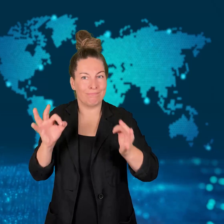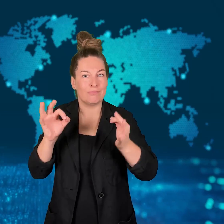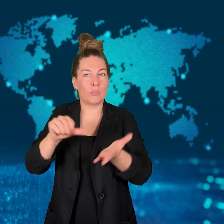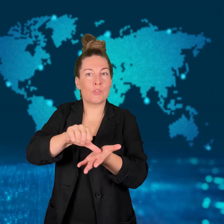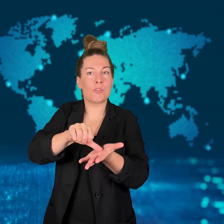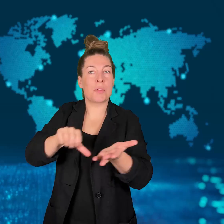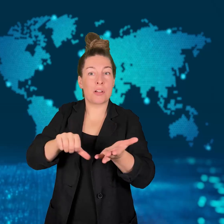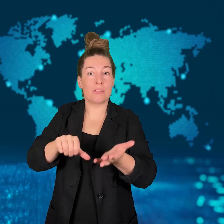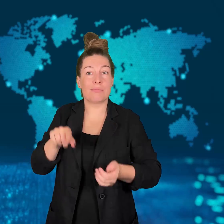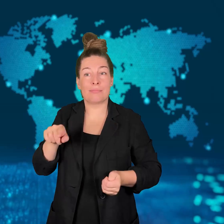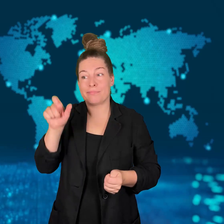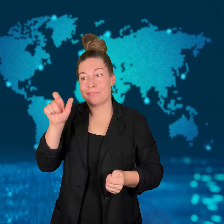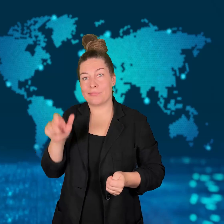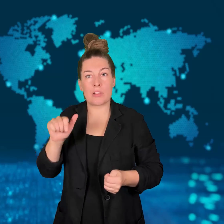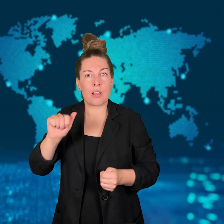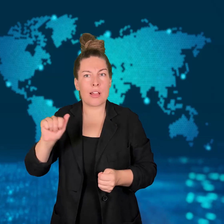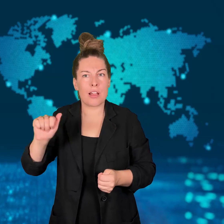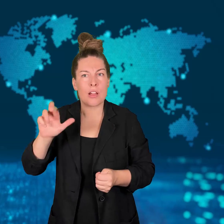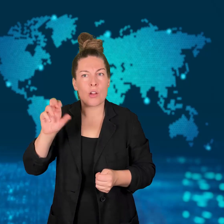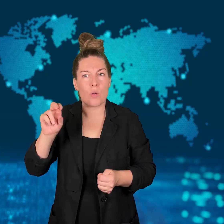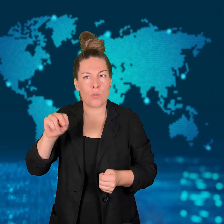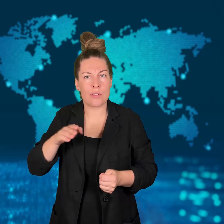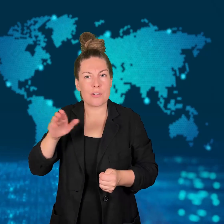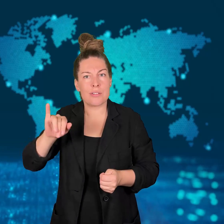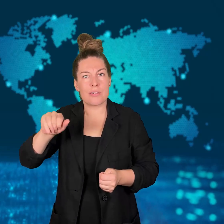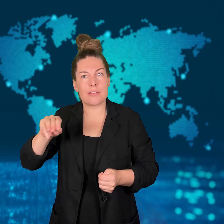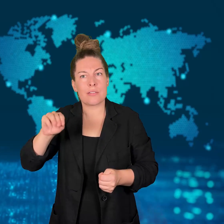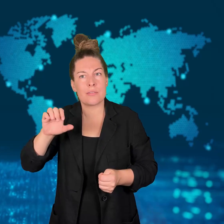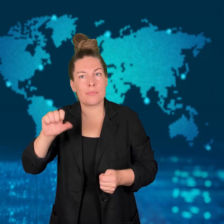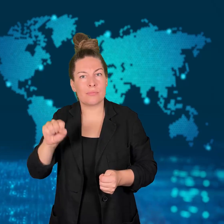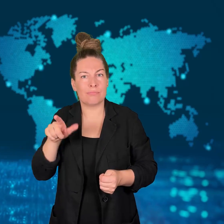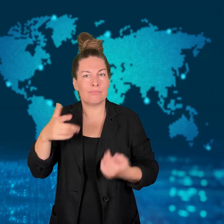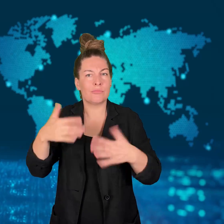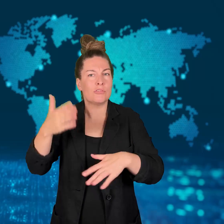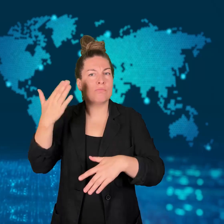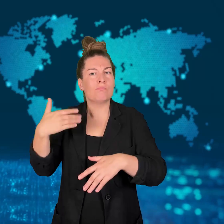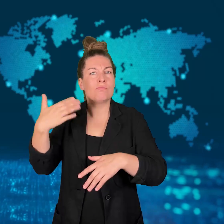in June 2021 when he was shocked by high-voltage power lines.